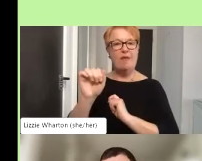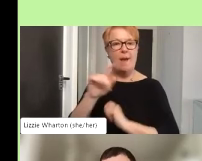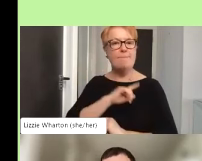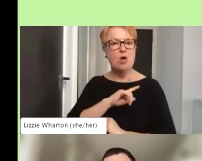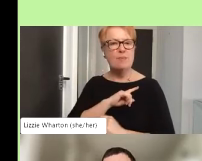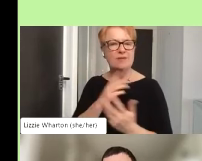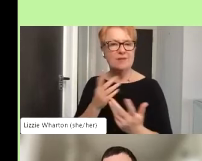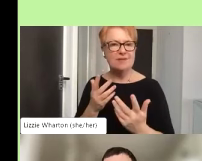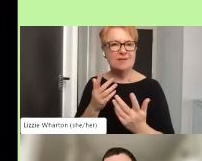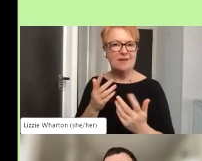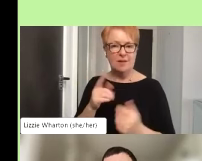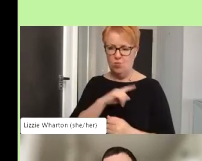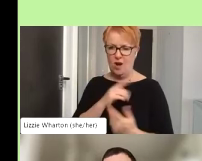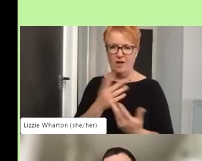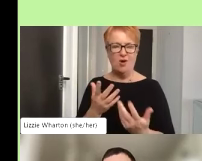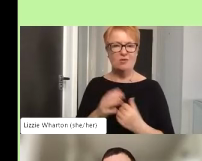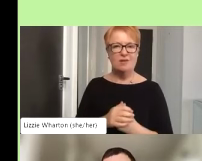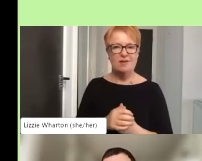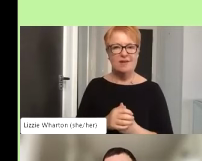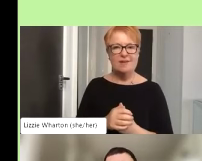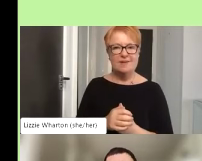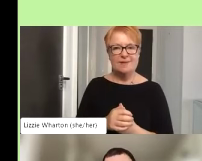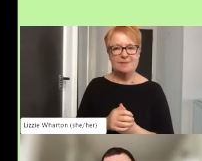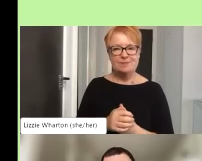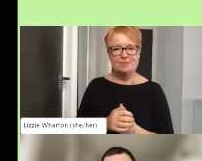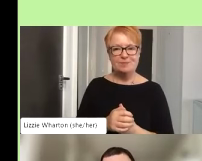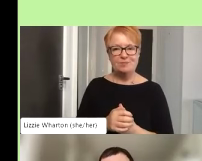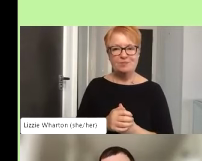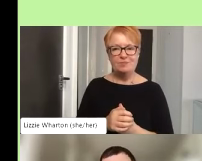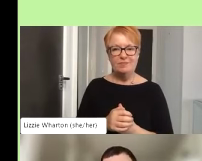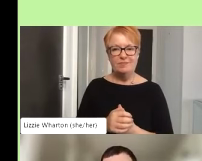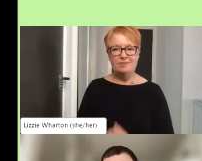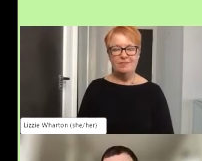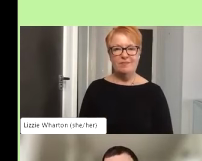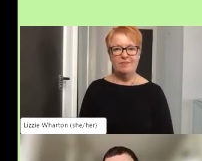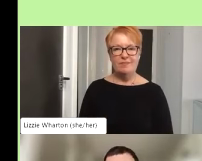this concept, it's imagined that it is in the safe museum space in Europe, but Europe